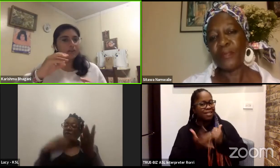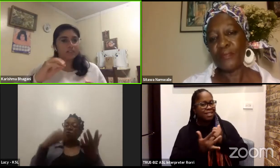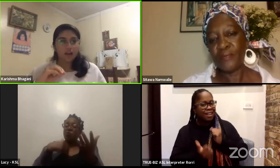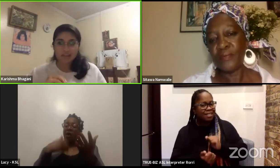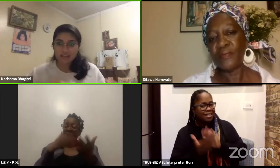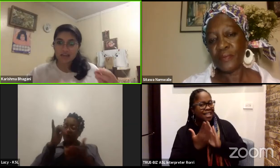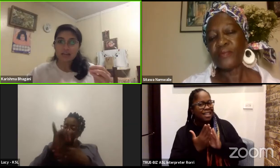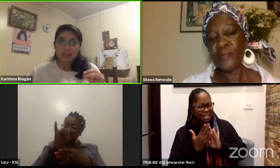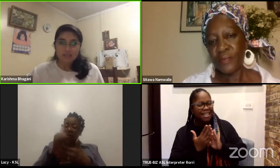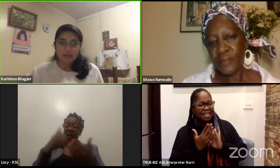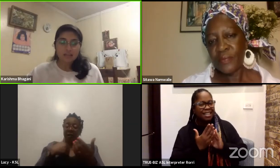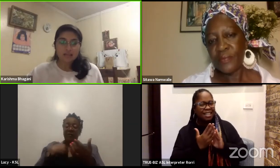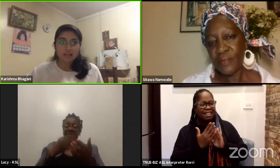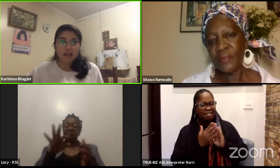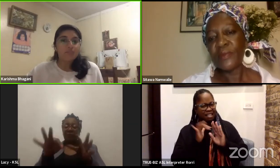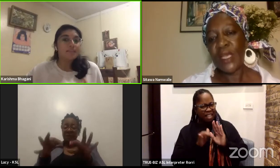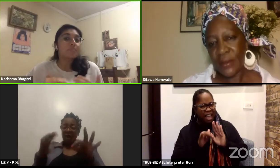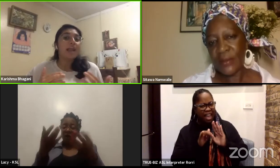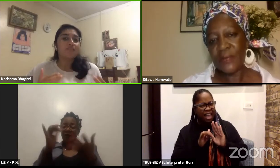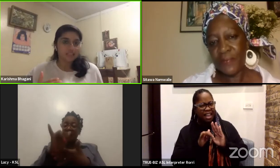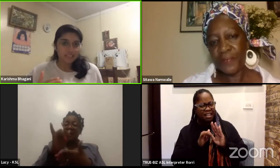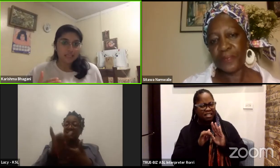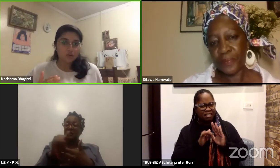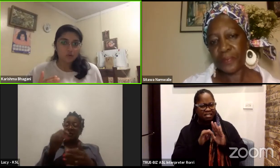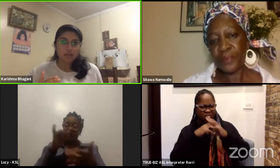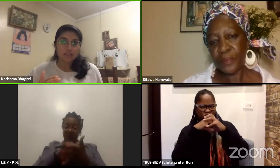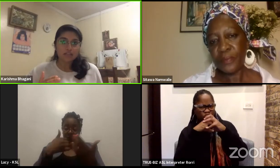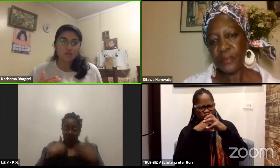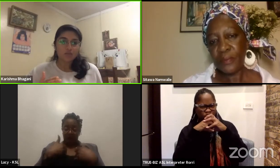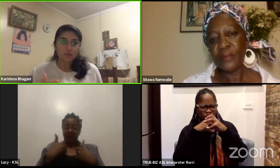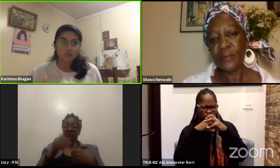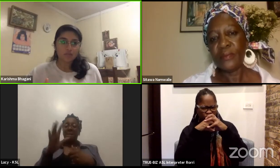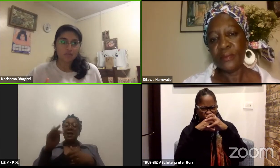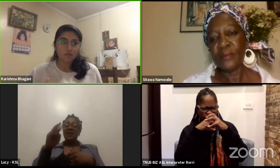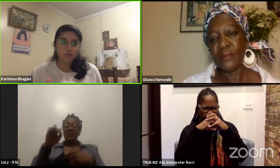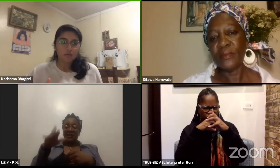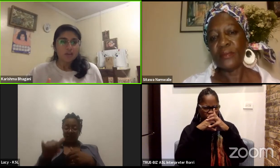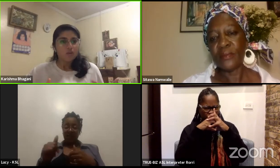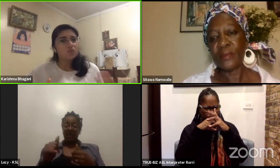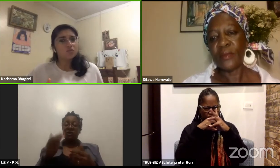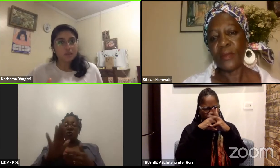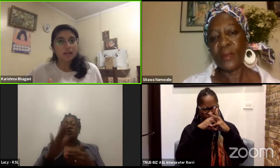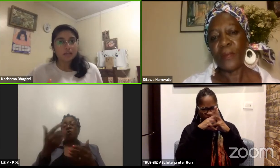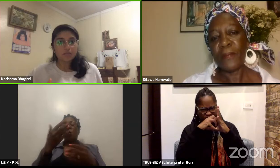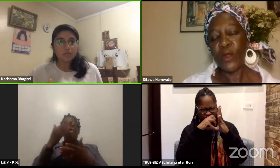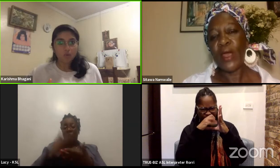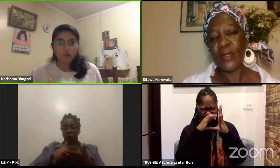of the onion that is manifesting in its own way, shape and form. Could you speak a little bit more